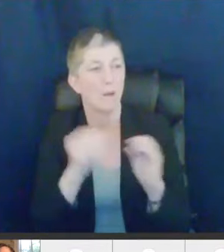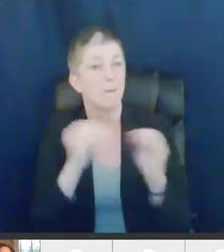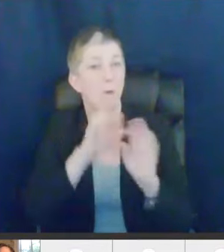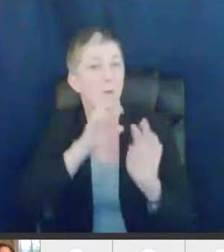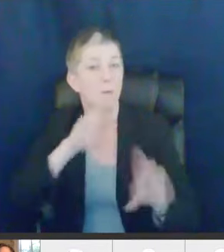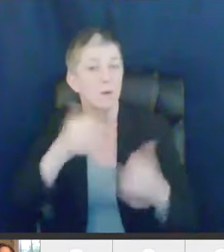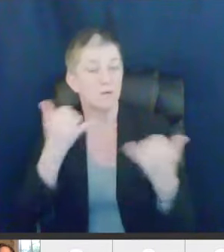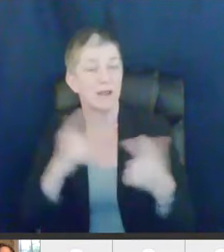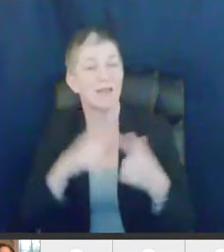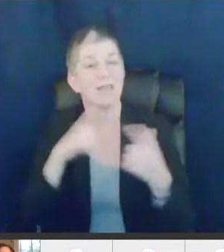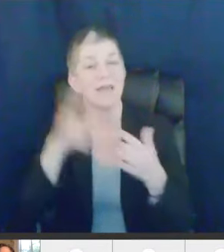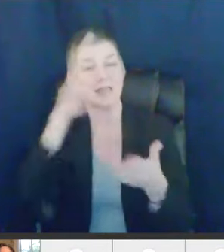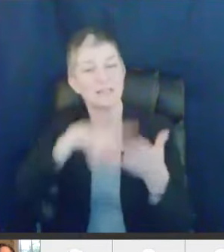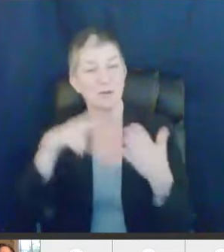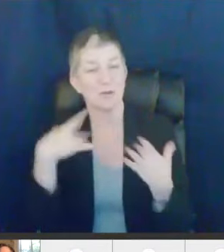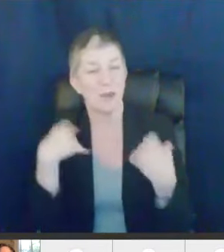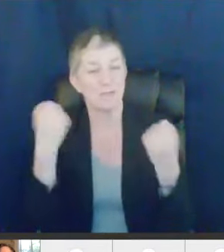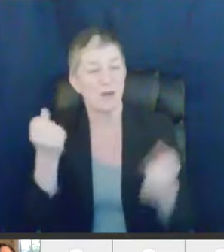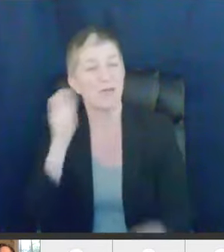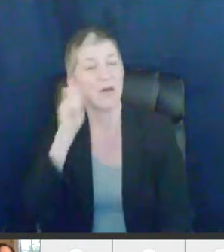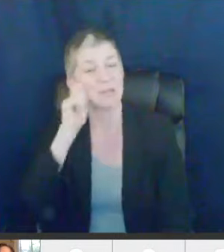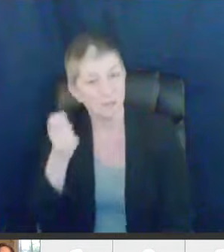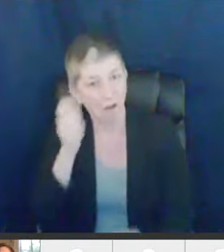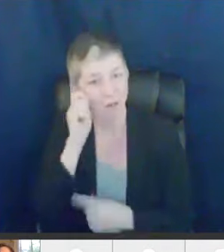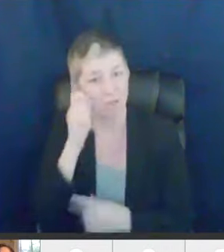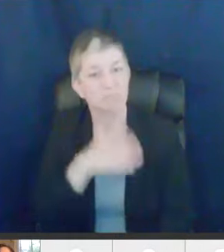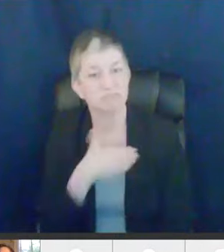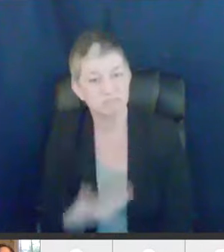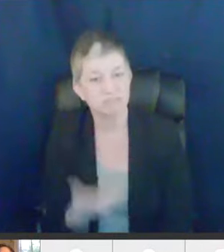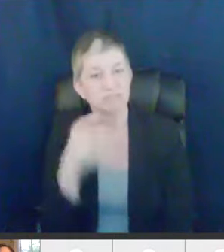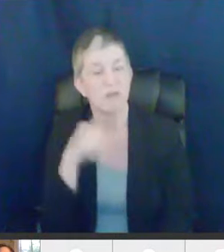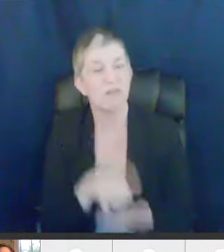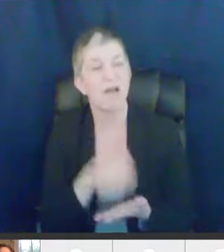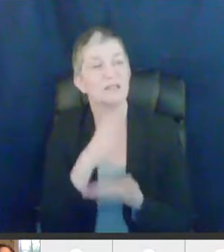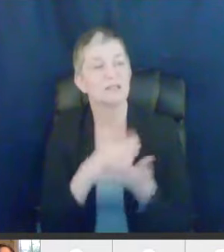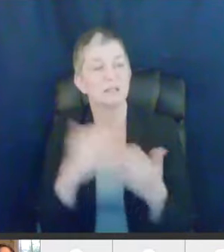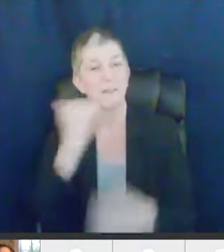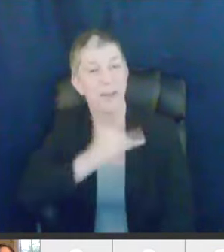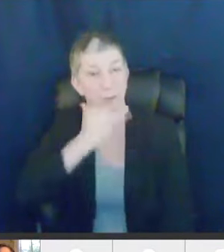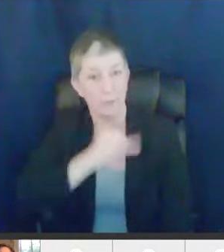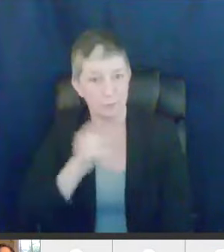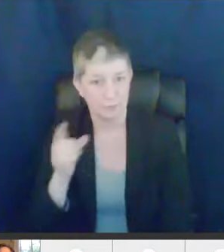Secretary of Health has acknowledged that there were some errors and with